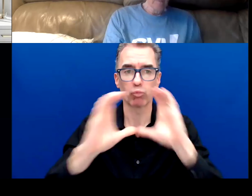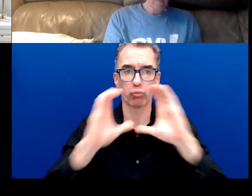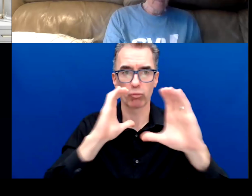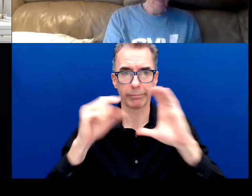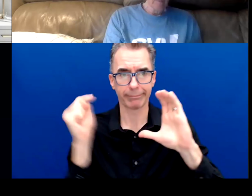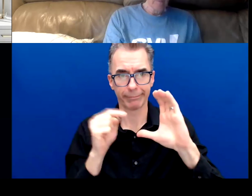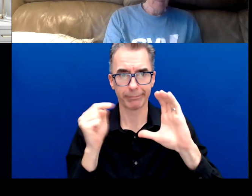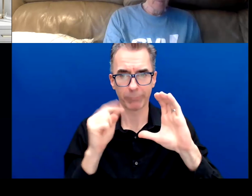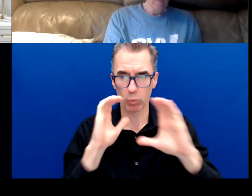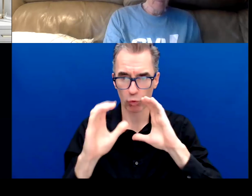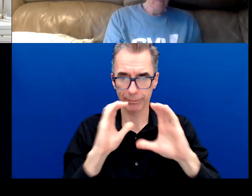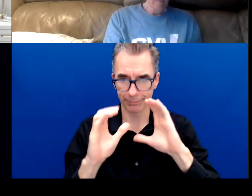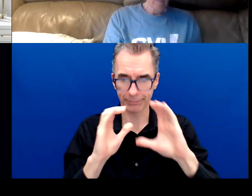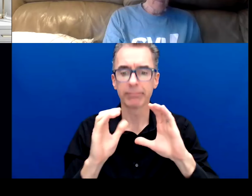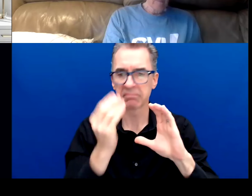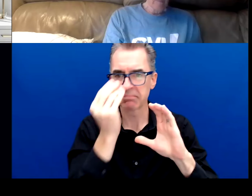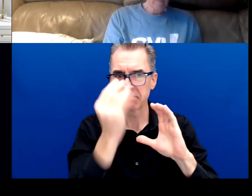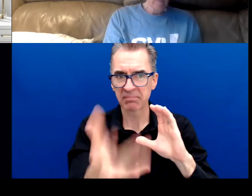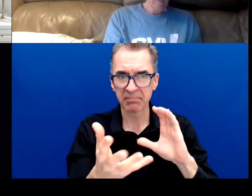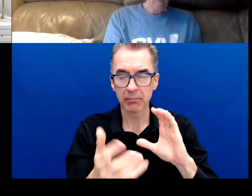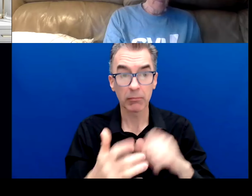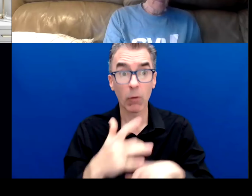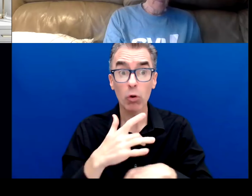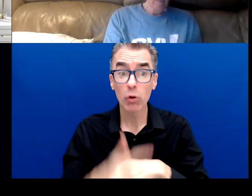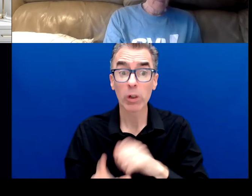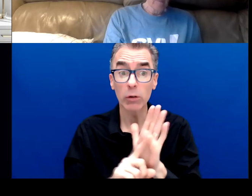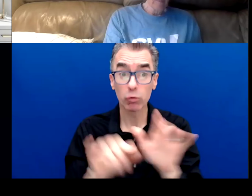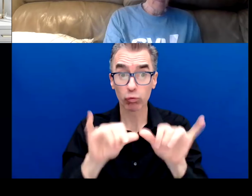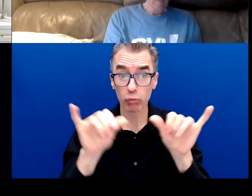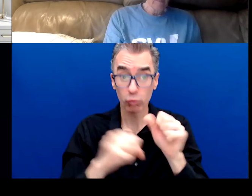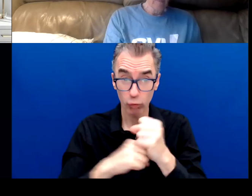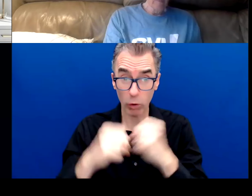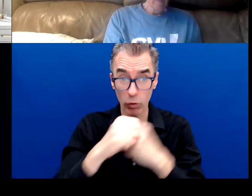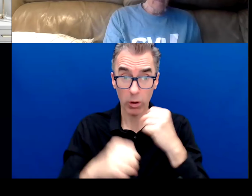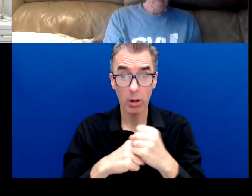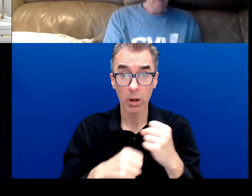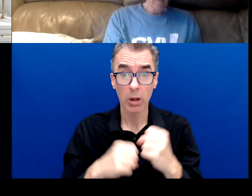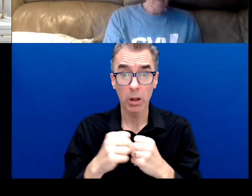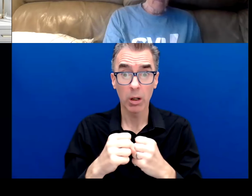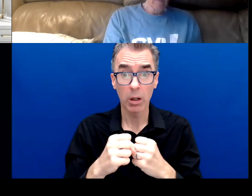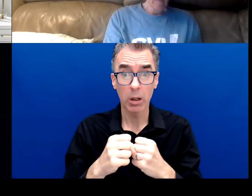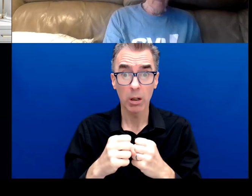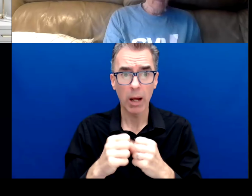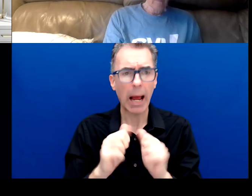One of the things that works well for these Early Alert structures is frequent and efficient communication.